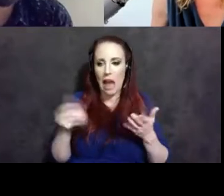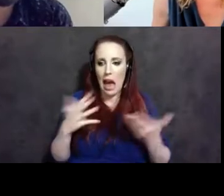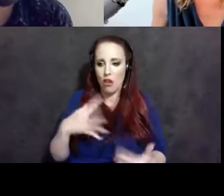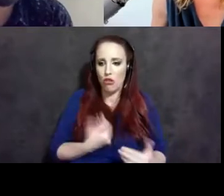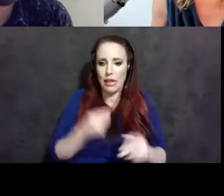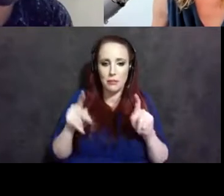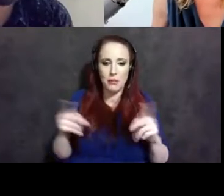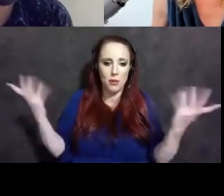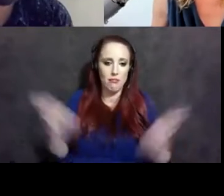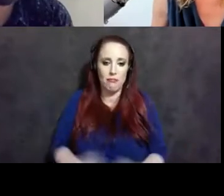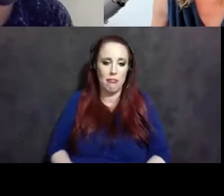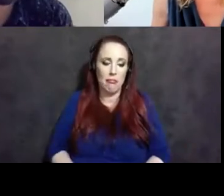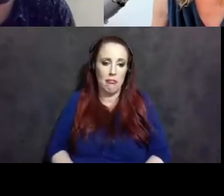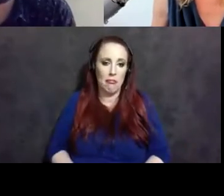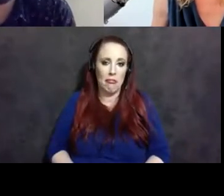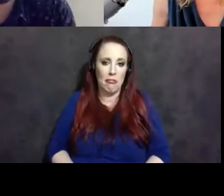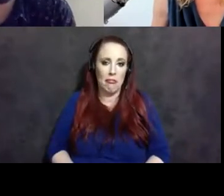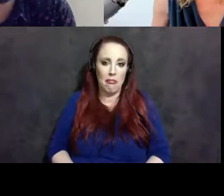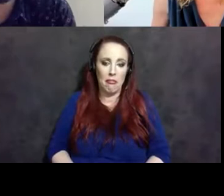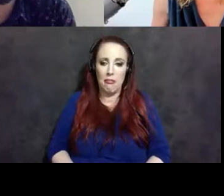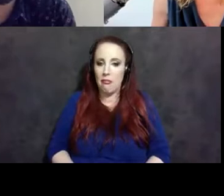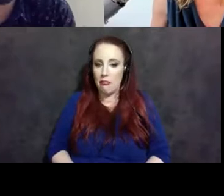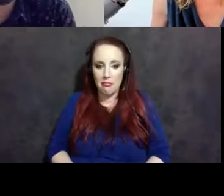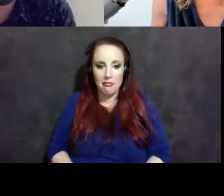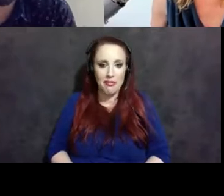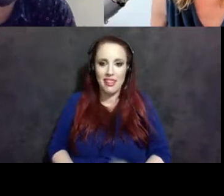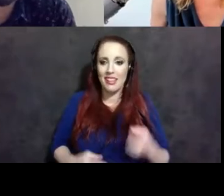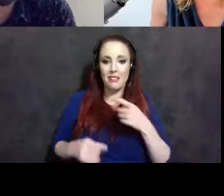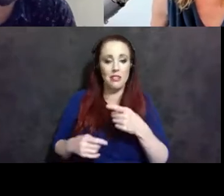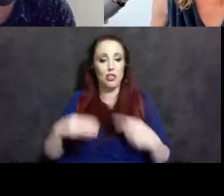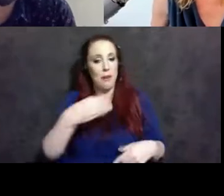My short one is just, hire trans people. Pay us.